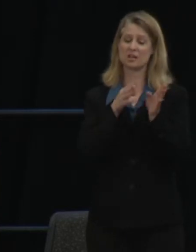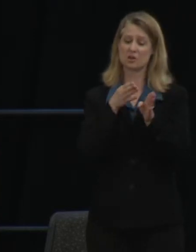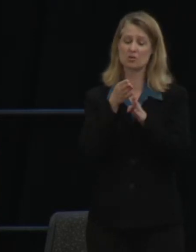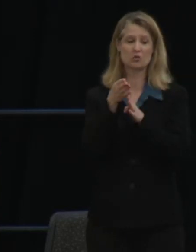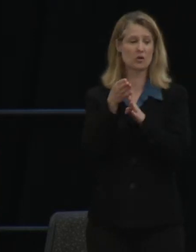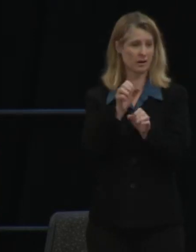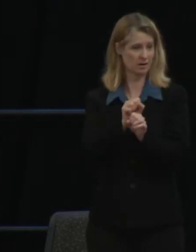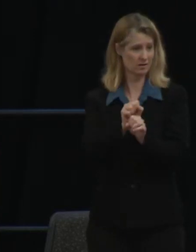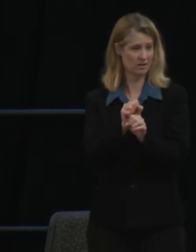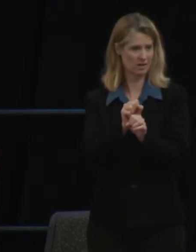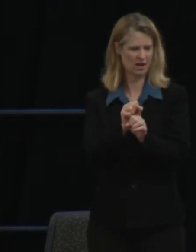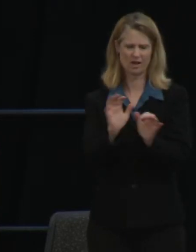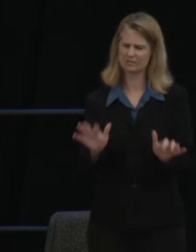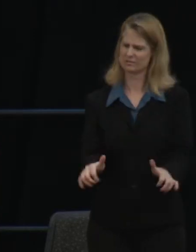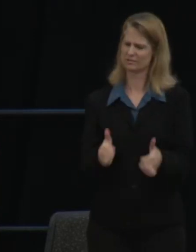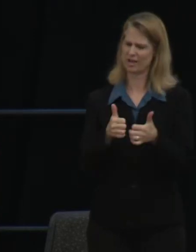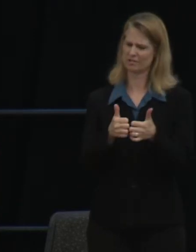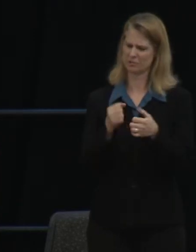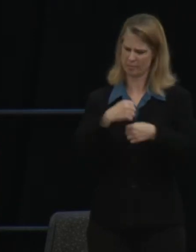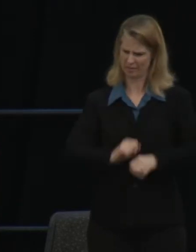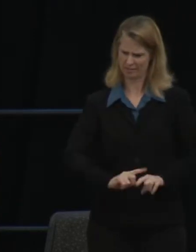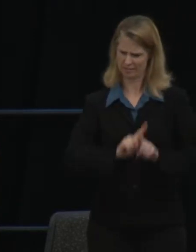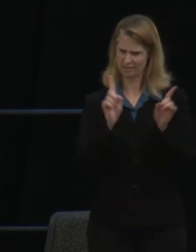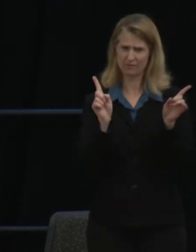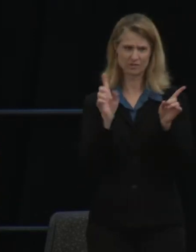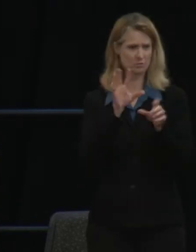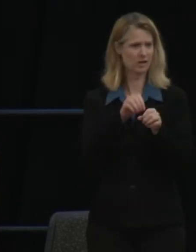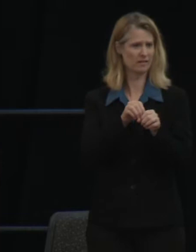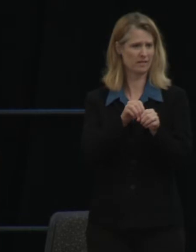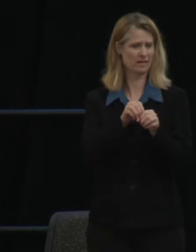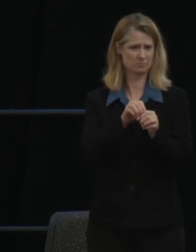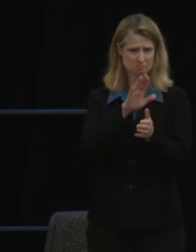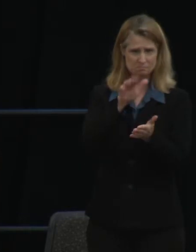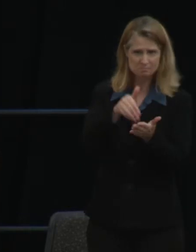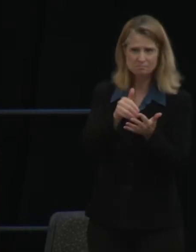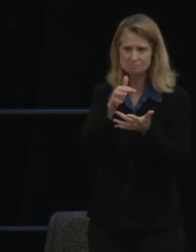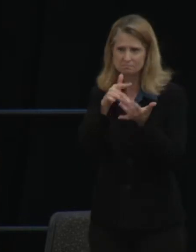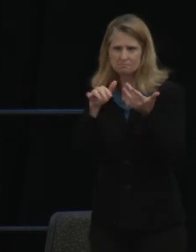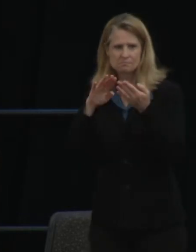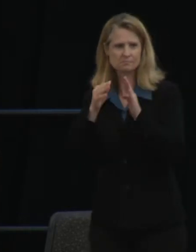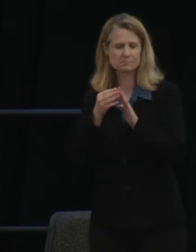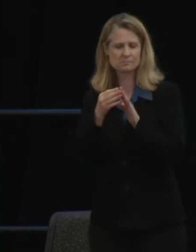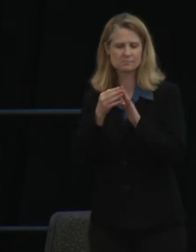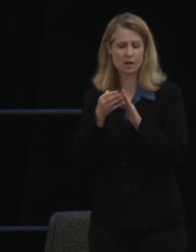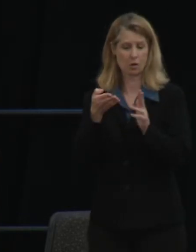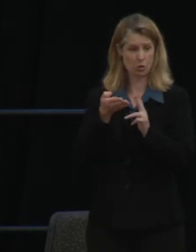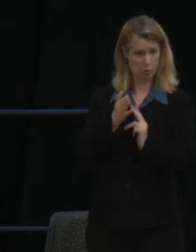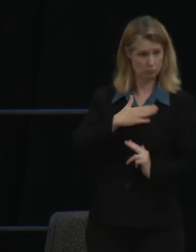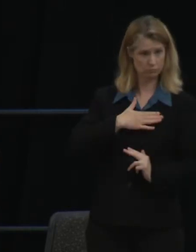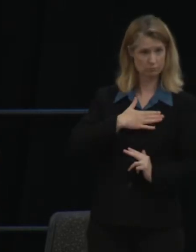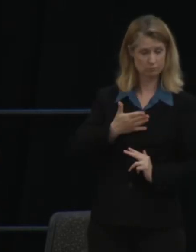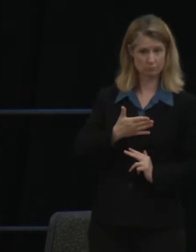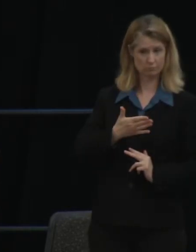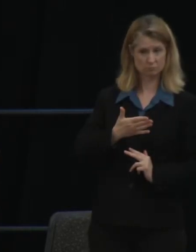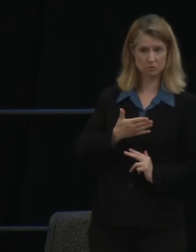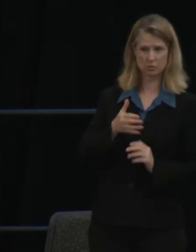I challenge you to make a difference in our health care system. Through you willingness to seek new knowledge